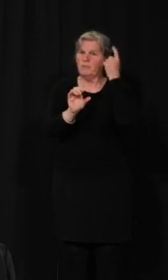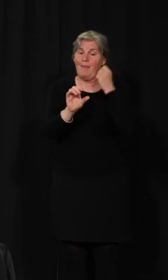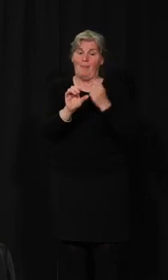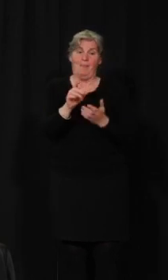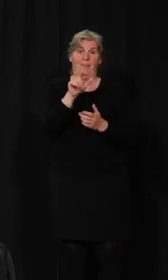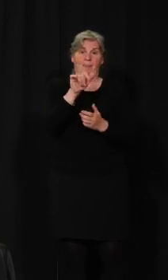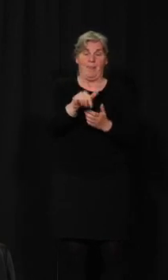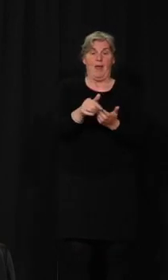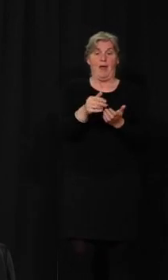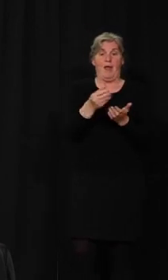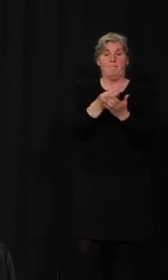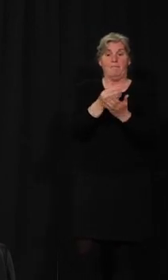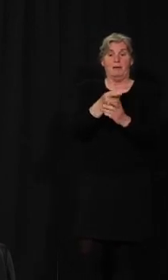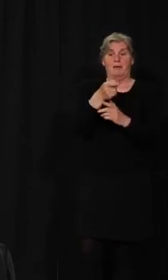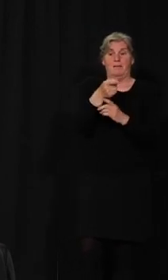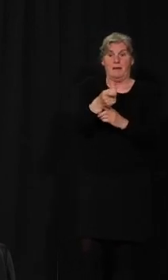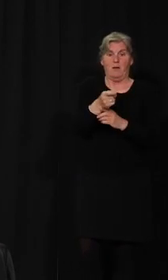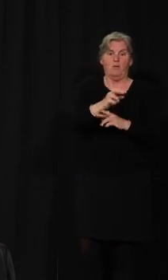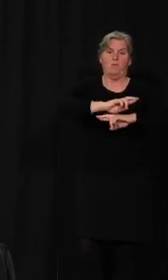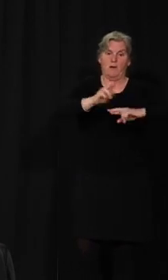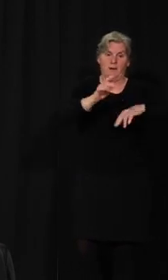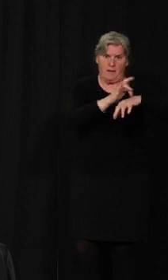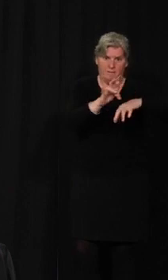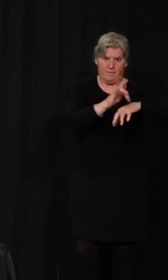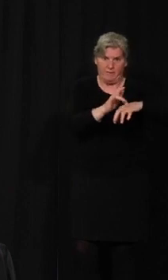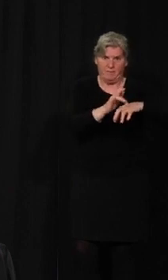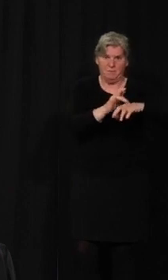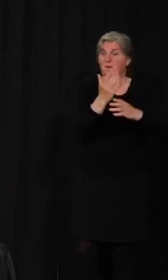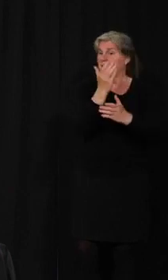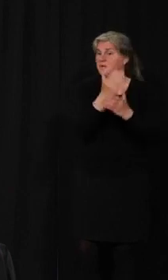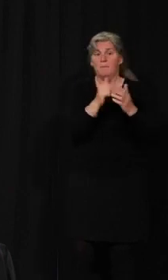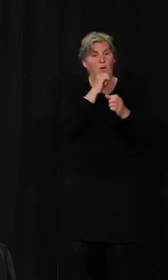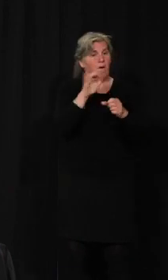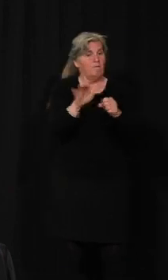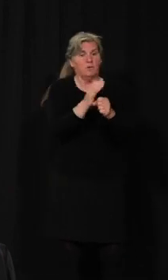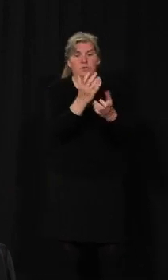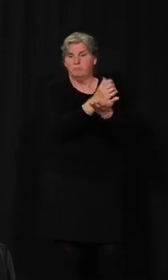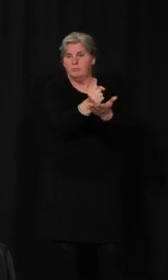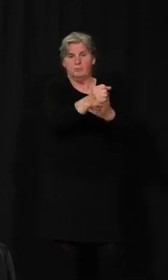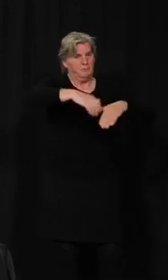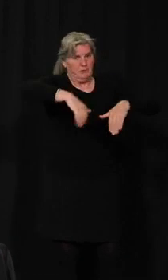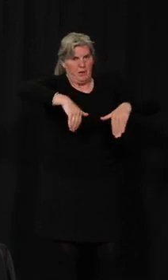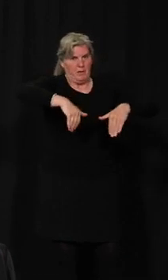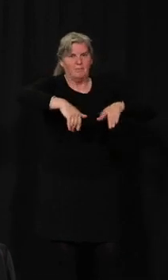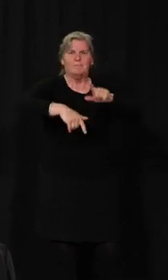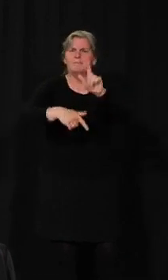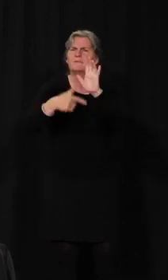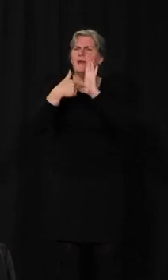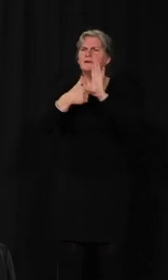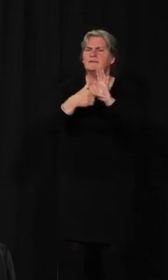of these programs are fully subscribed, which some of them e not so far. A good example was the sick leae